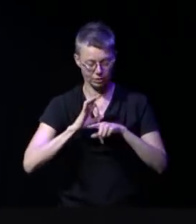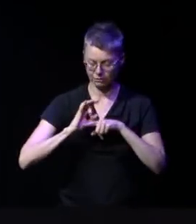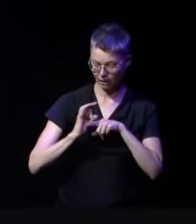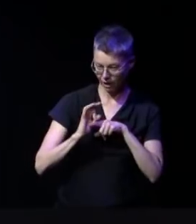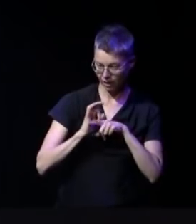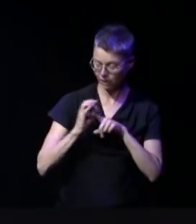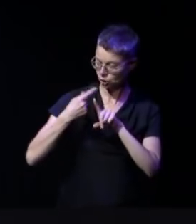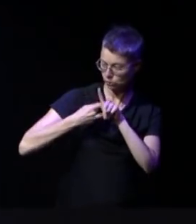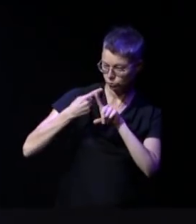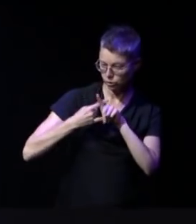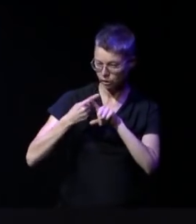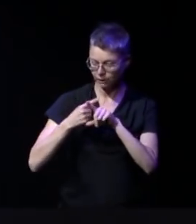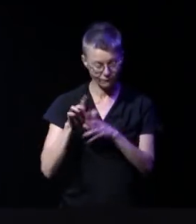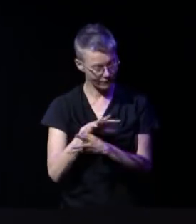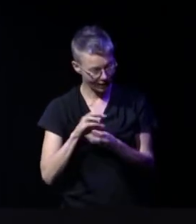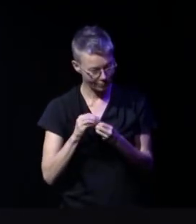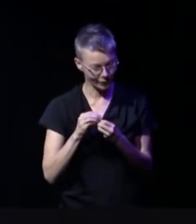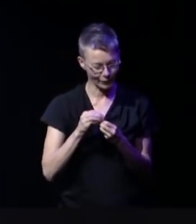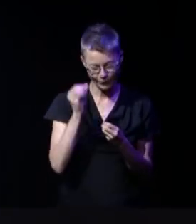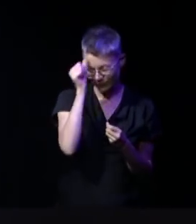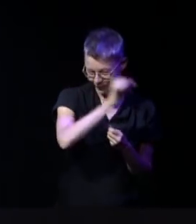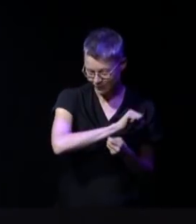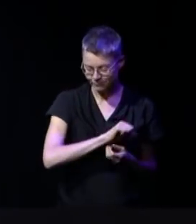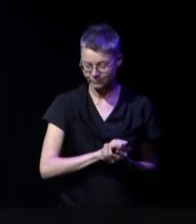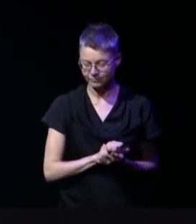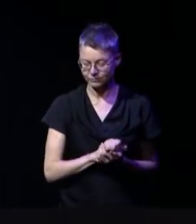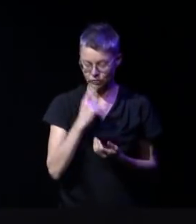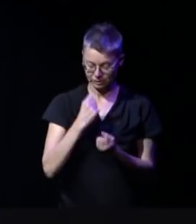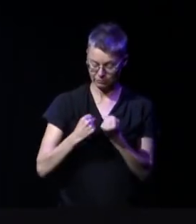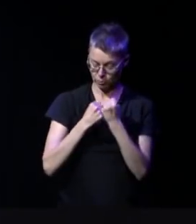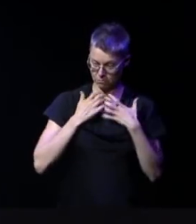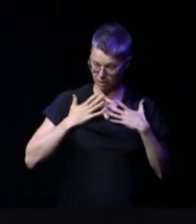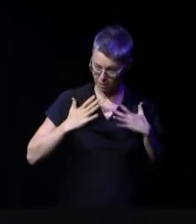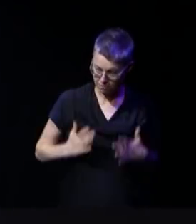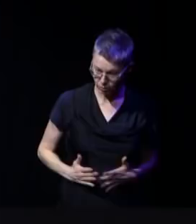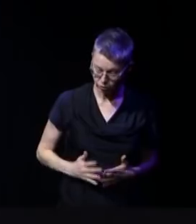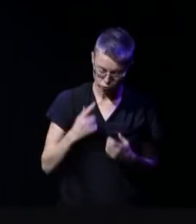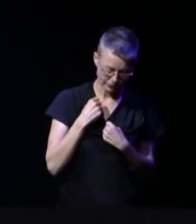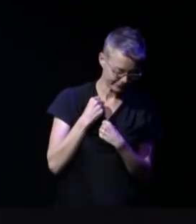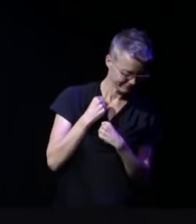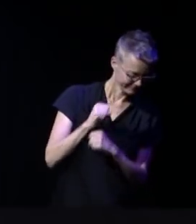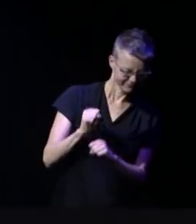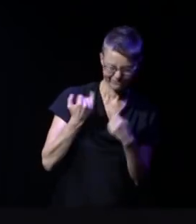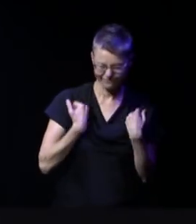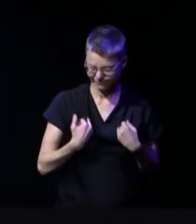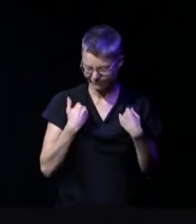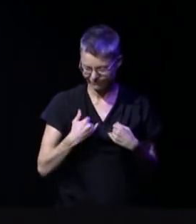temperature, family, wisdom to support my body as it warded off whatever was attempting to rob it